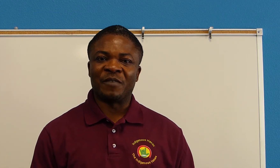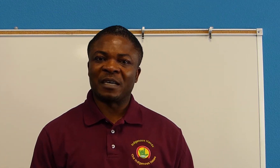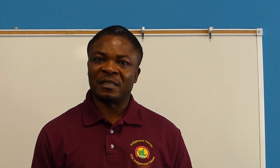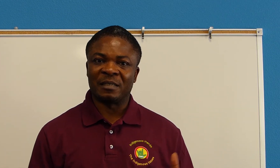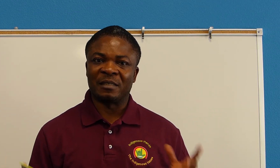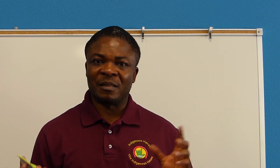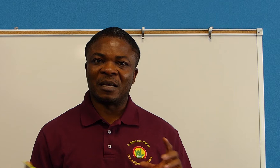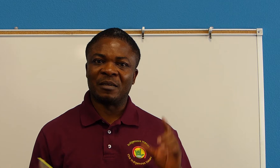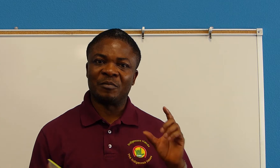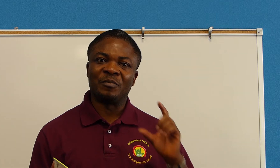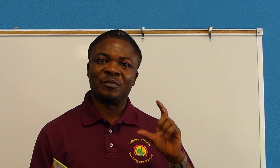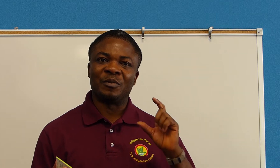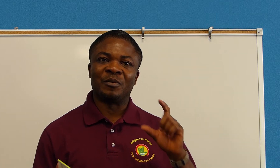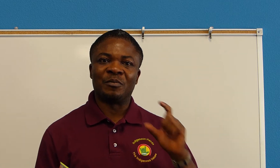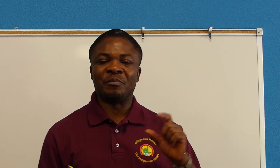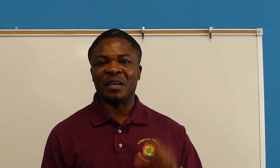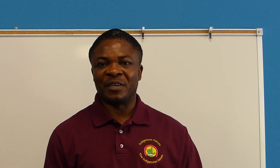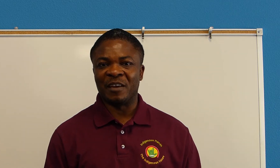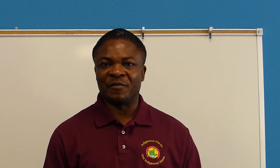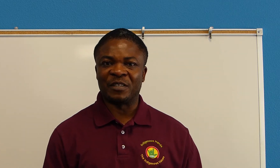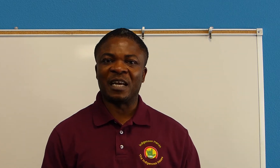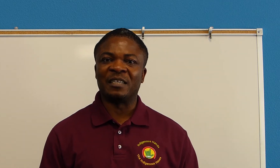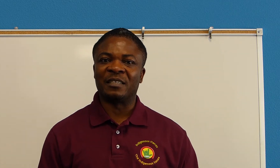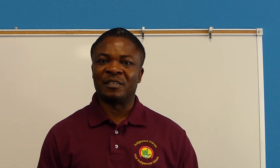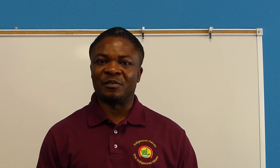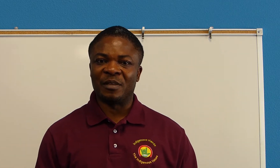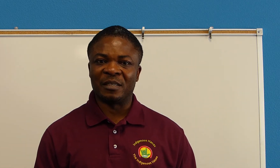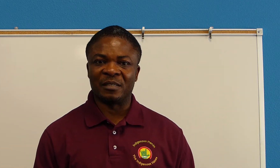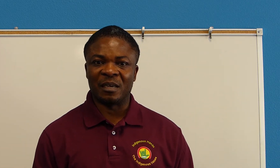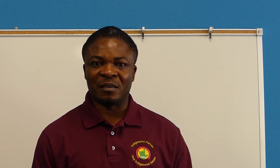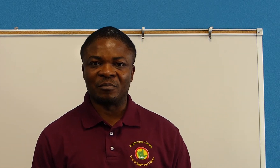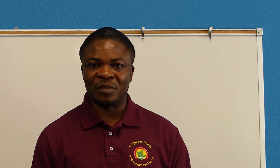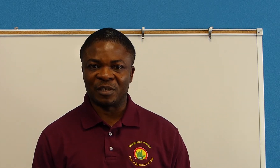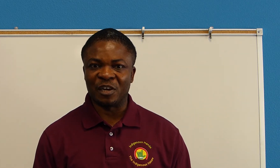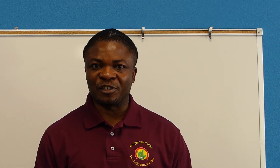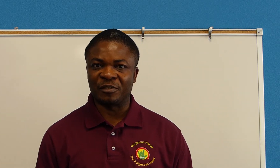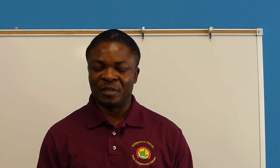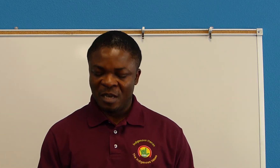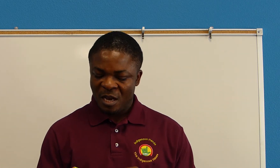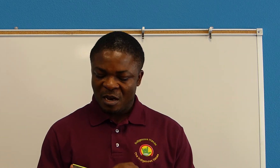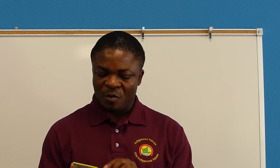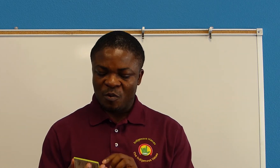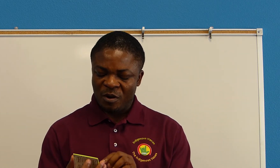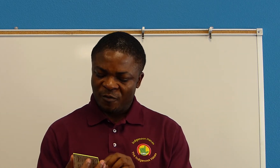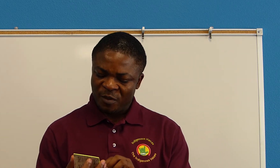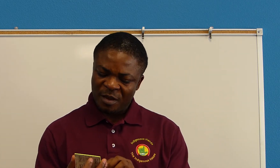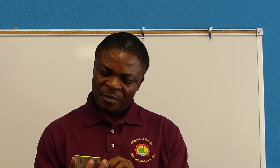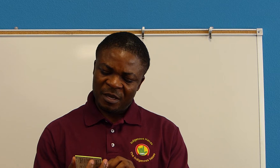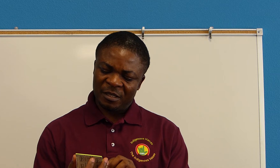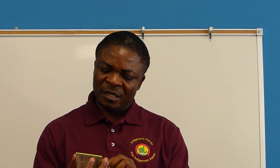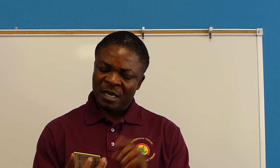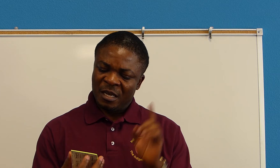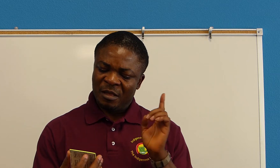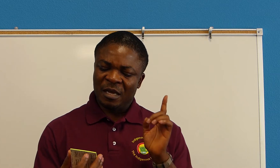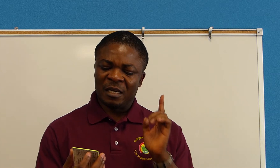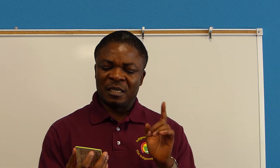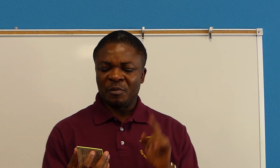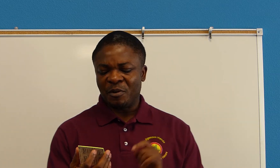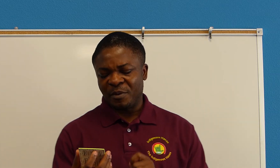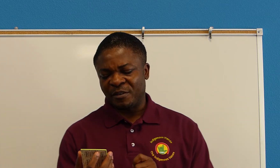factors that, you know <Mary emphasized in today's discussion, one of them is the Adamorobe Deaf